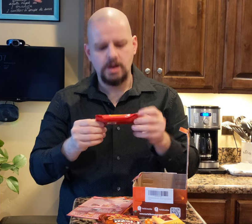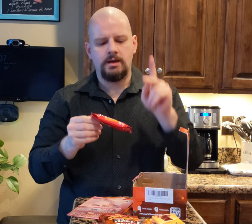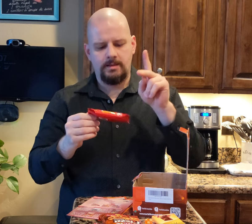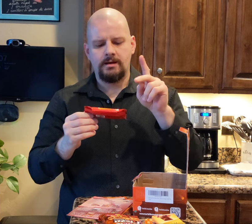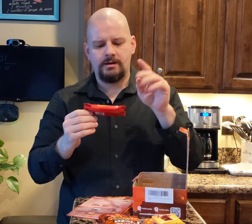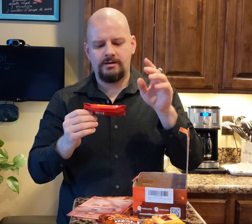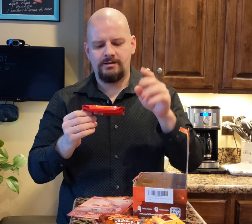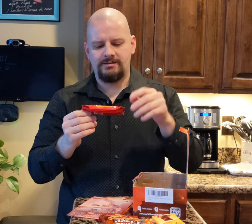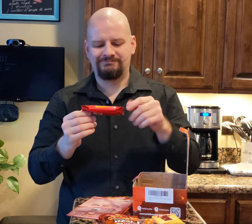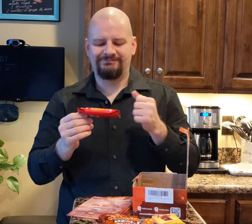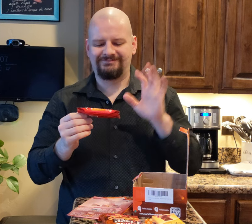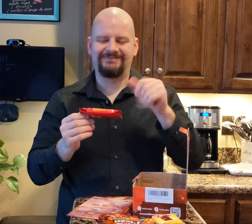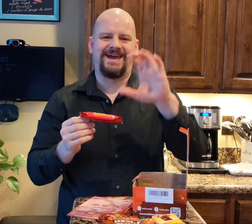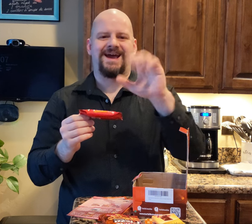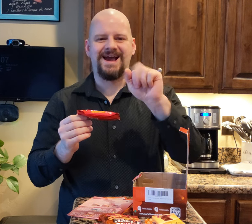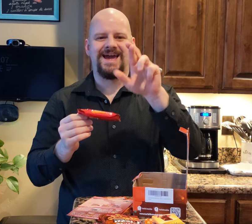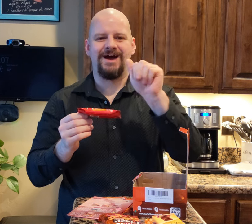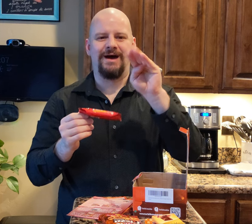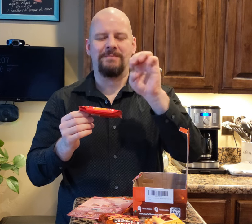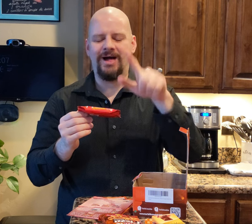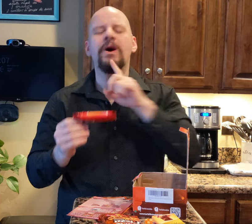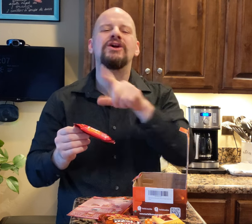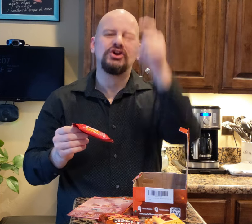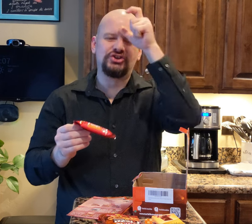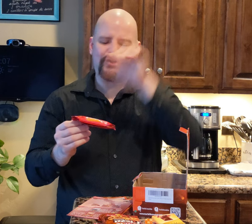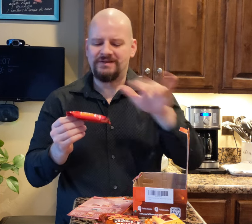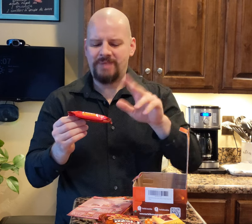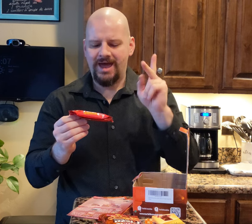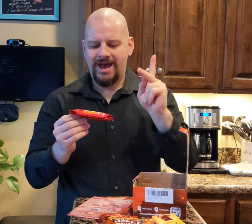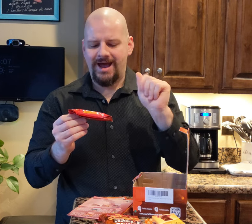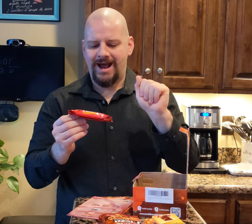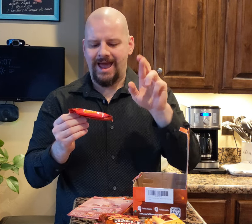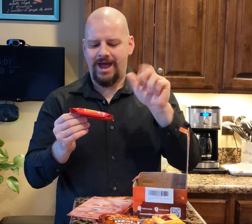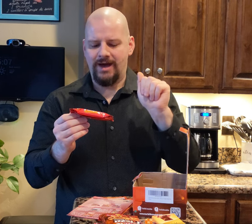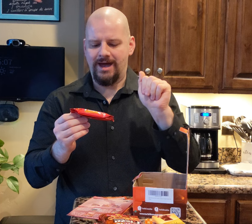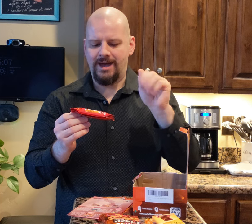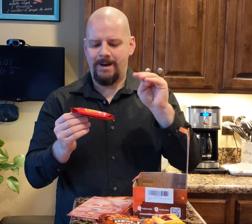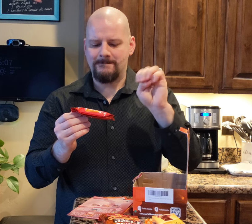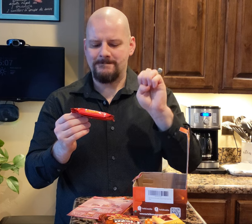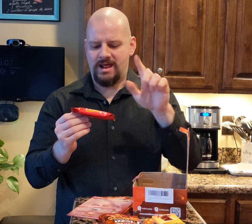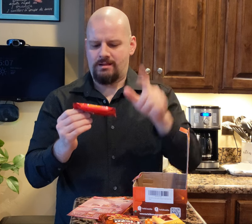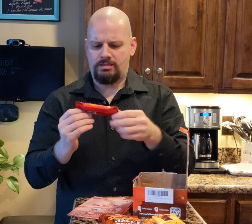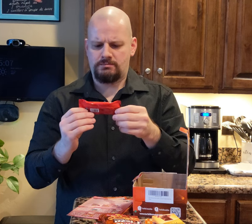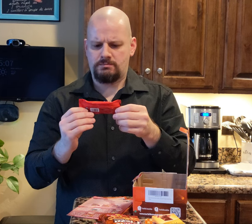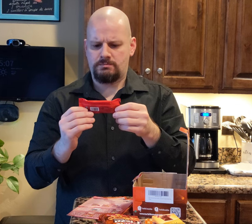K -- well, caramel and the spelling is Turkish, "karamel".